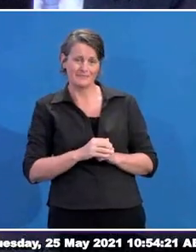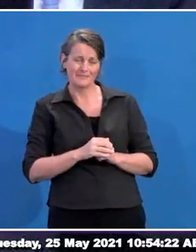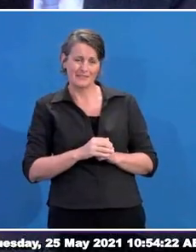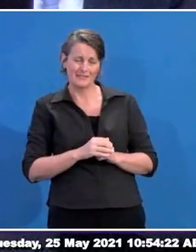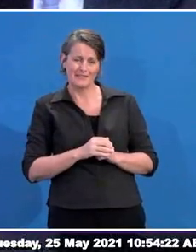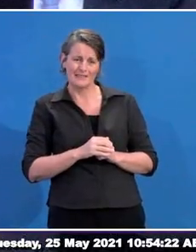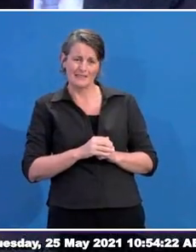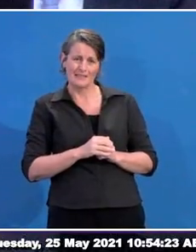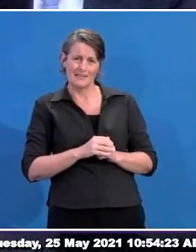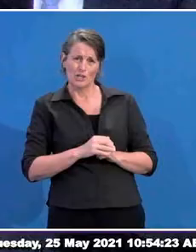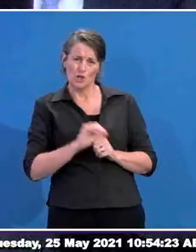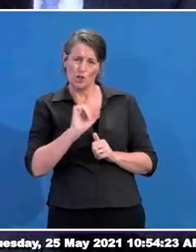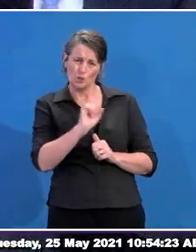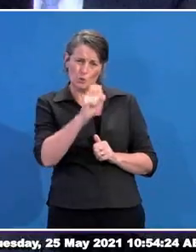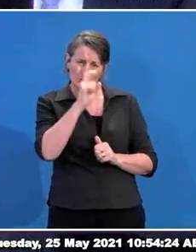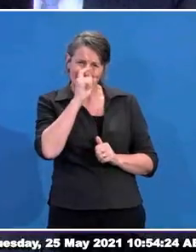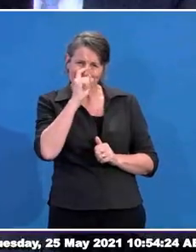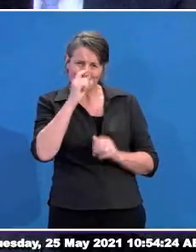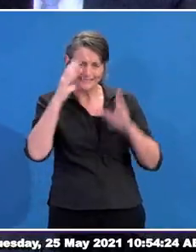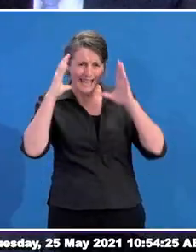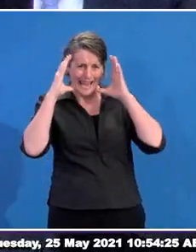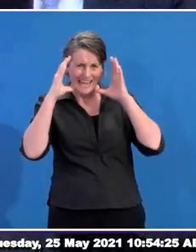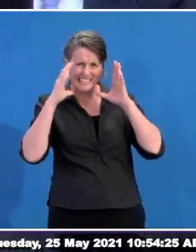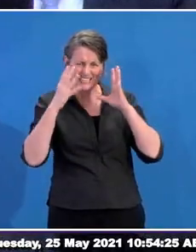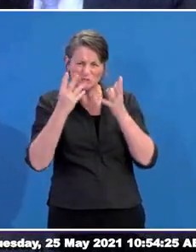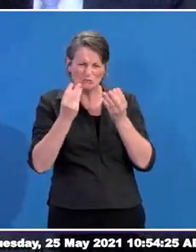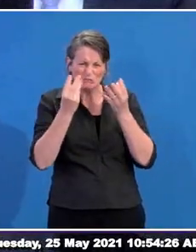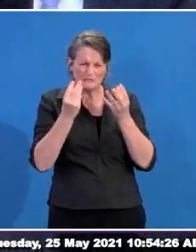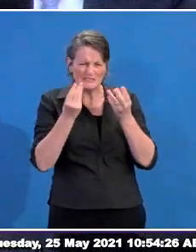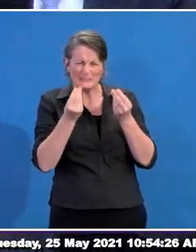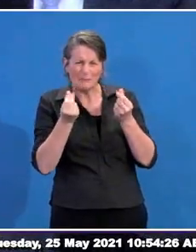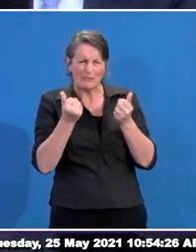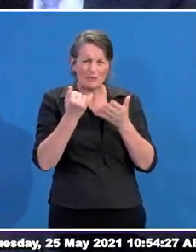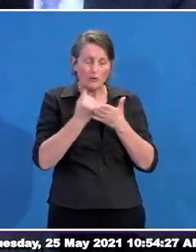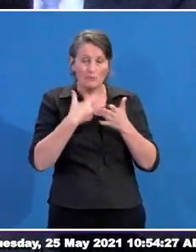And I went, oh, forgive my language. "Oh, shit, get me on